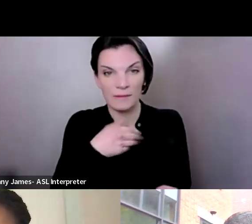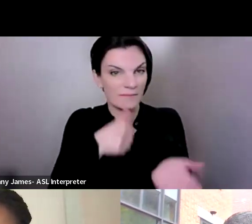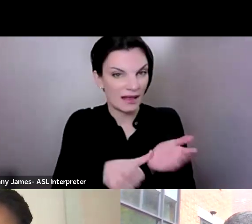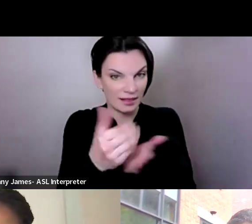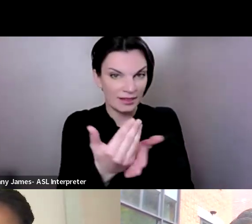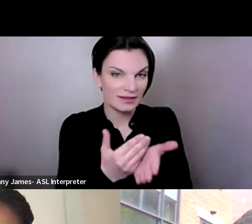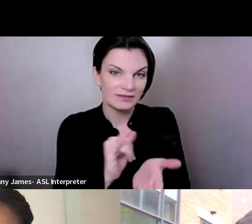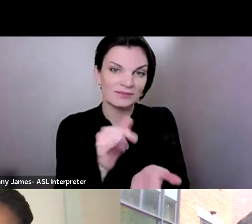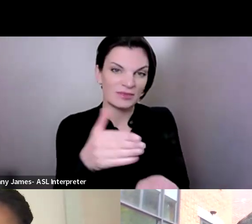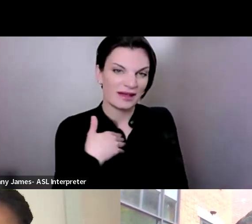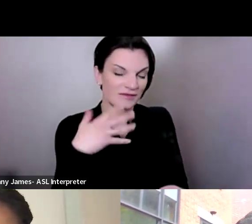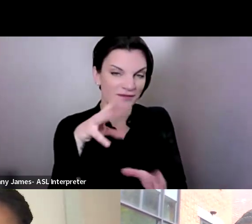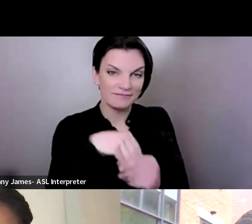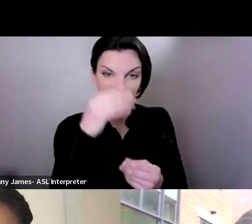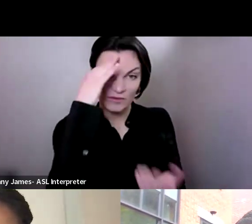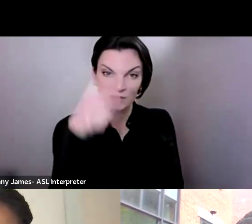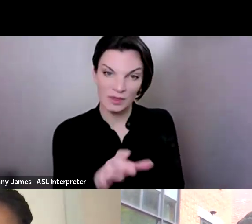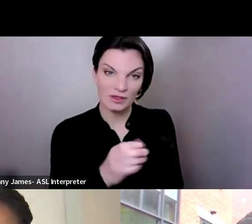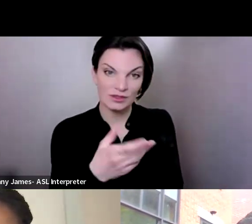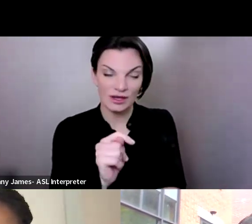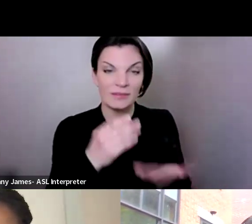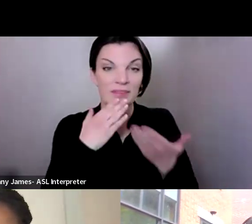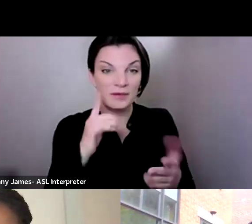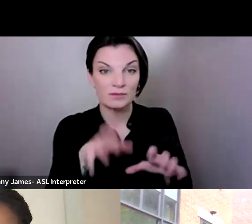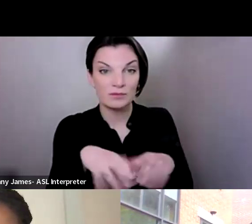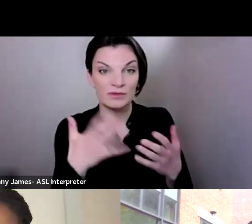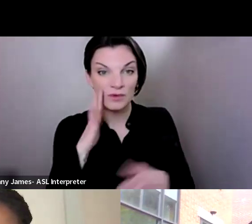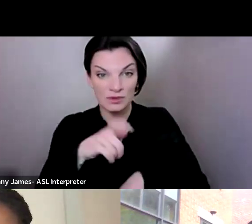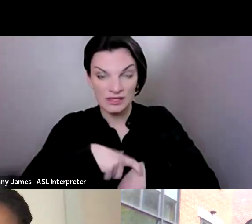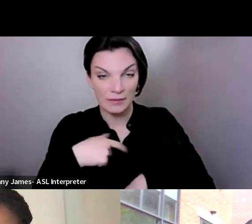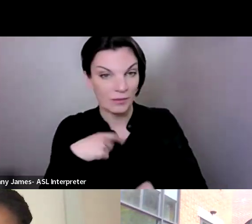chat as well. Again, I thank you so much for your time. I look forward to seeing you on the next